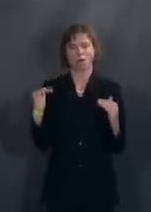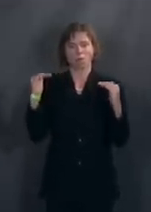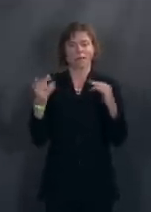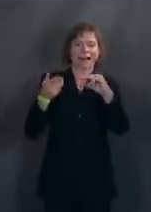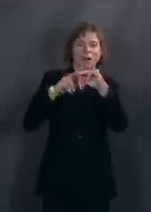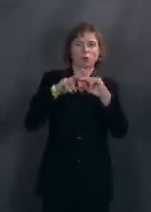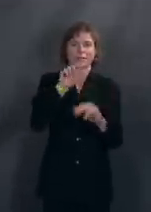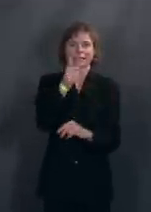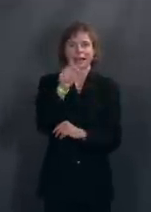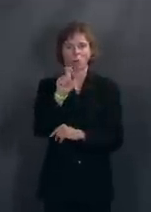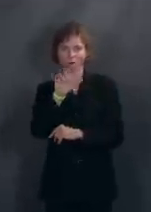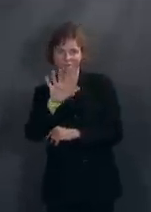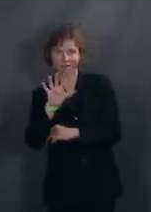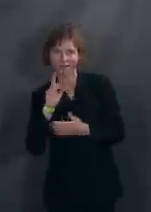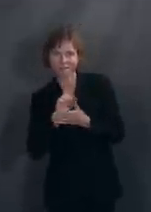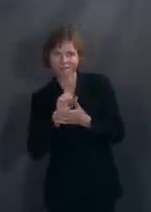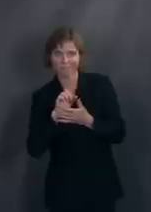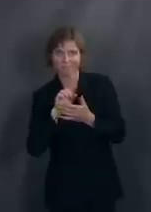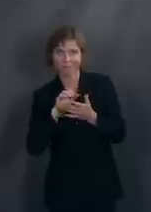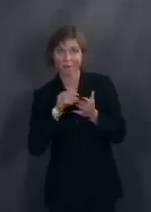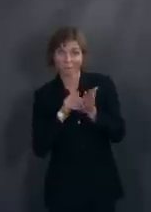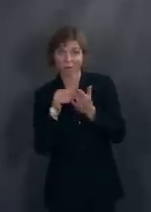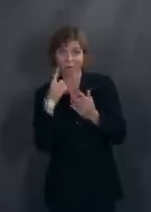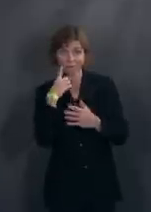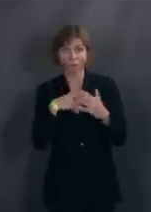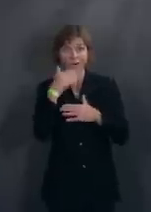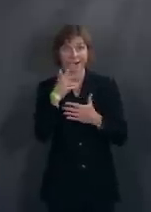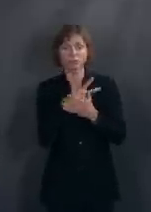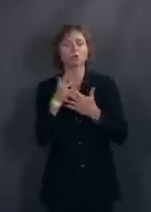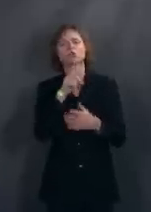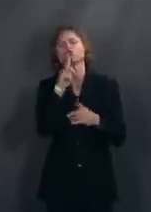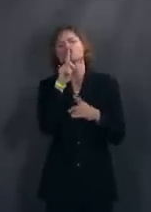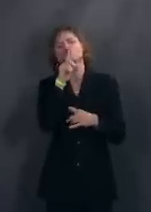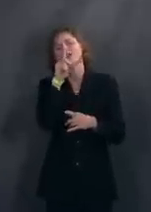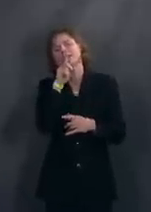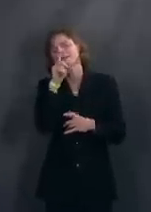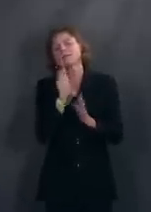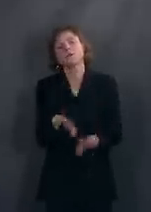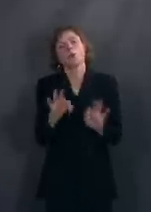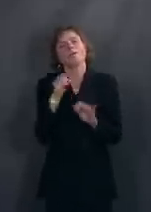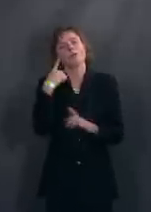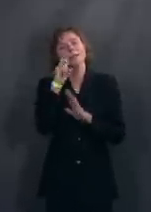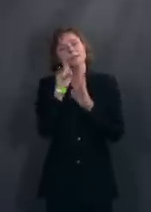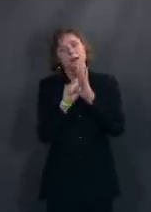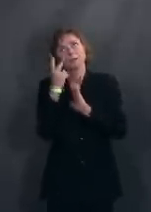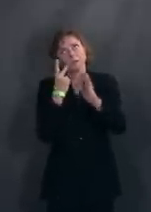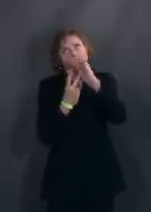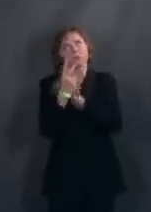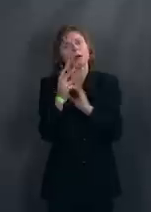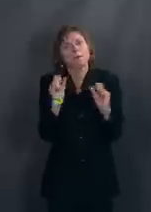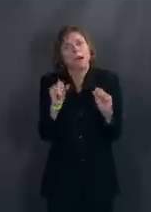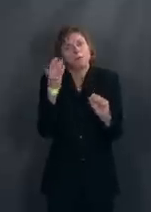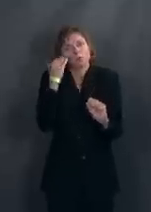So, it's really important that states know what's coming. And as production increases, we hope to increase those minimums across time,